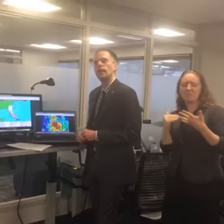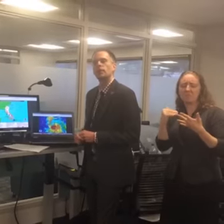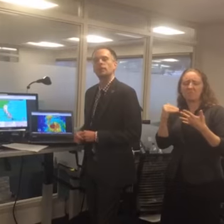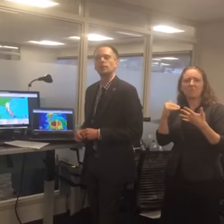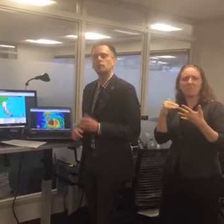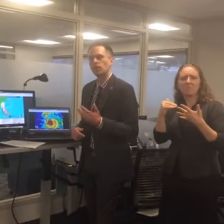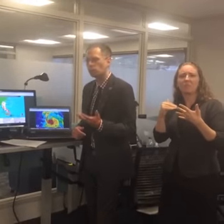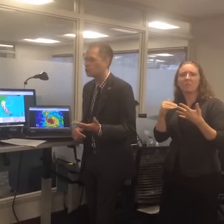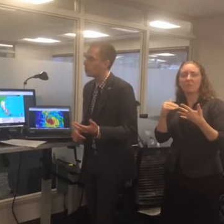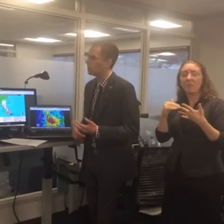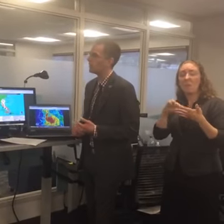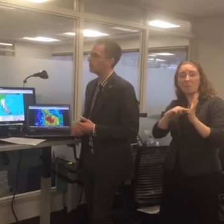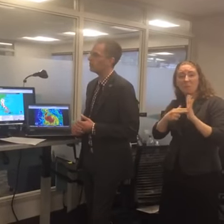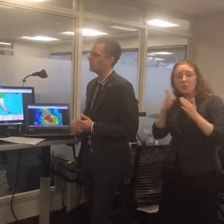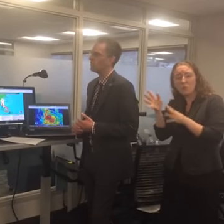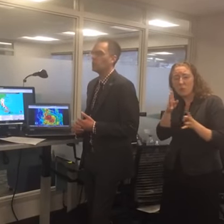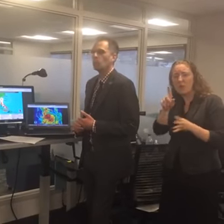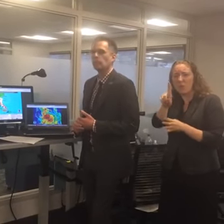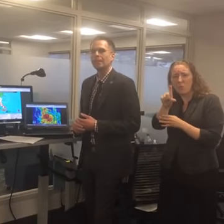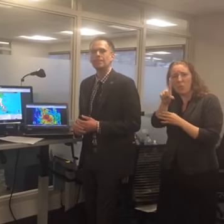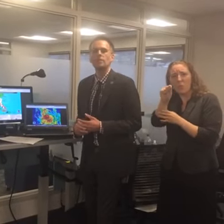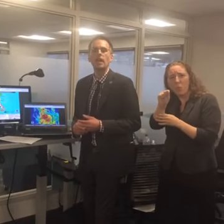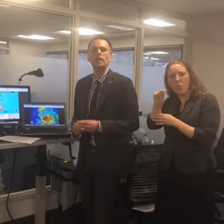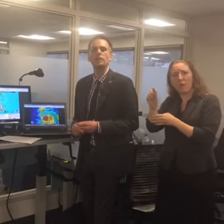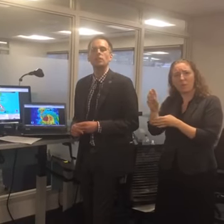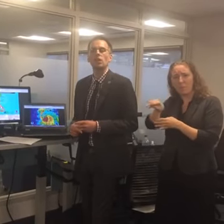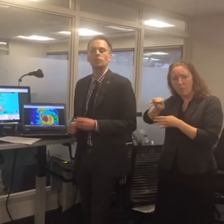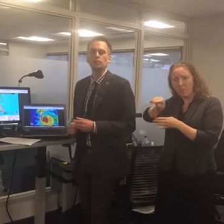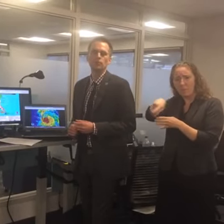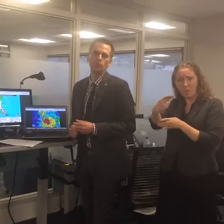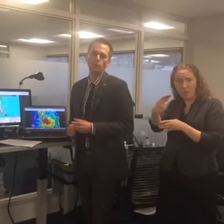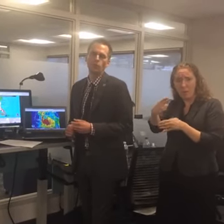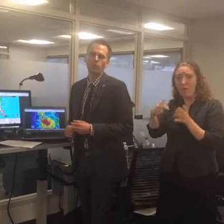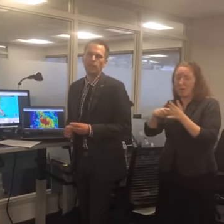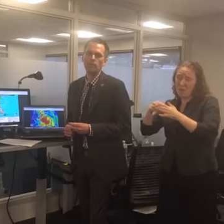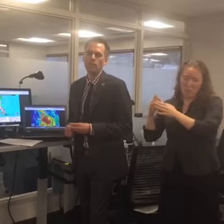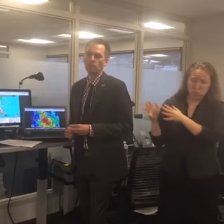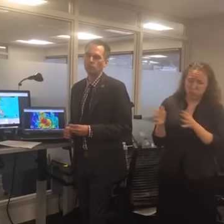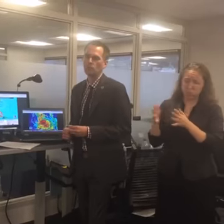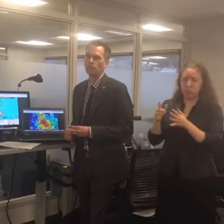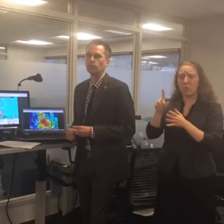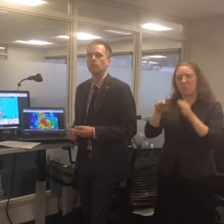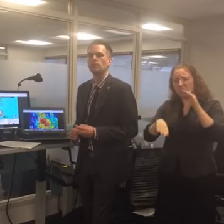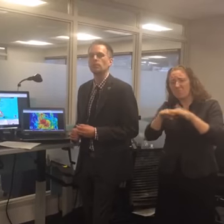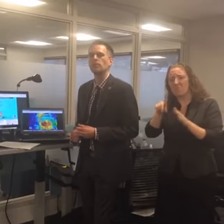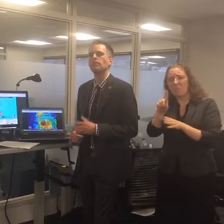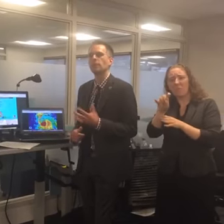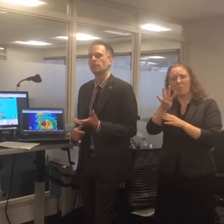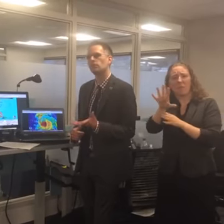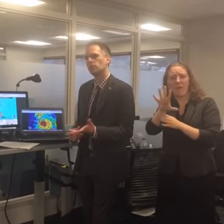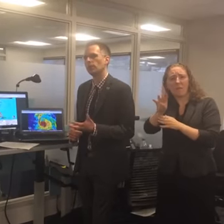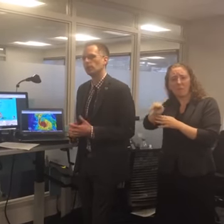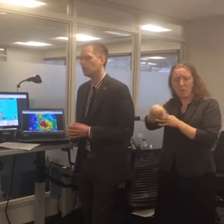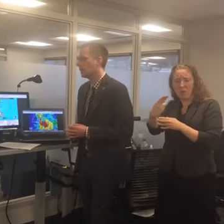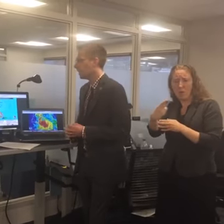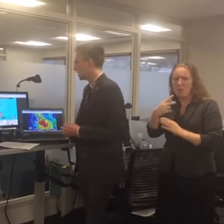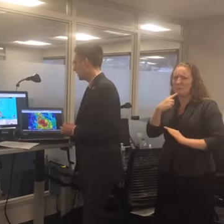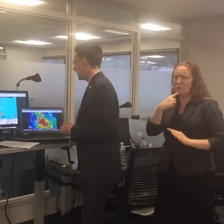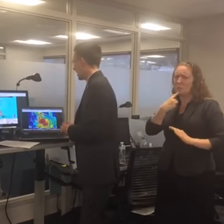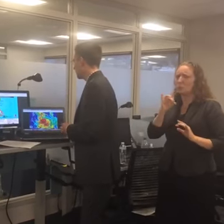about 120 mph winds, with gusts as high as 145 mph, so that's something very serious